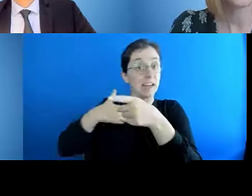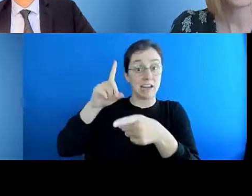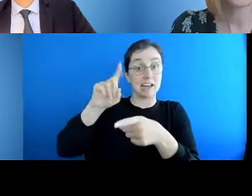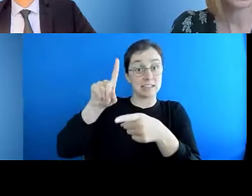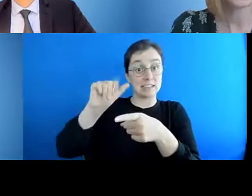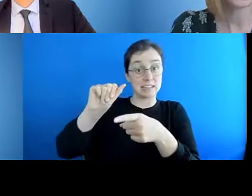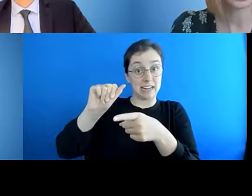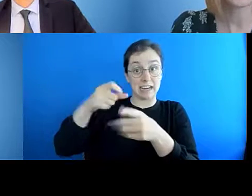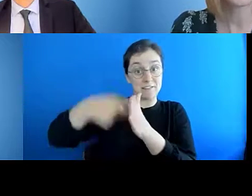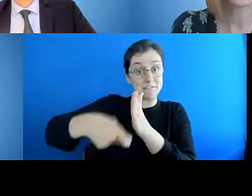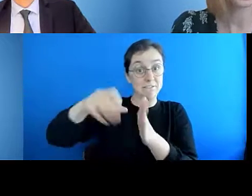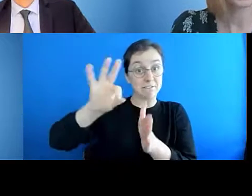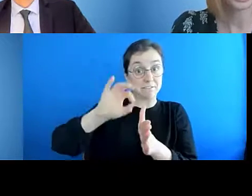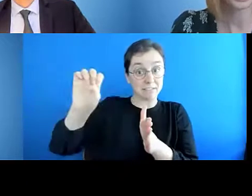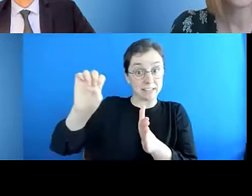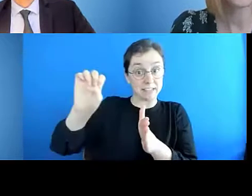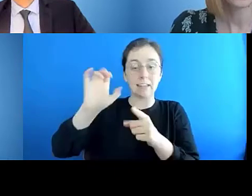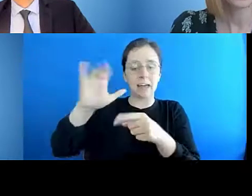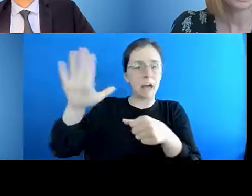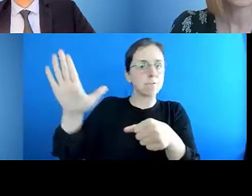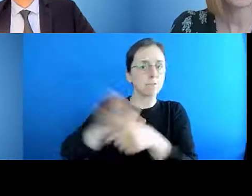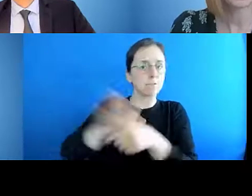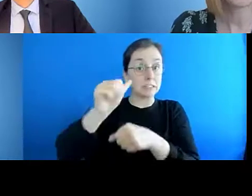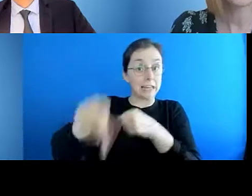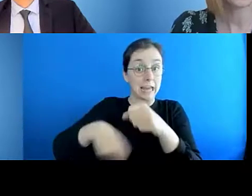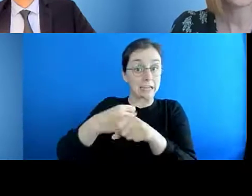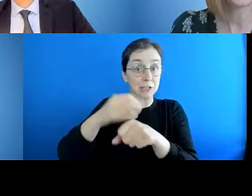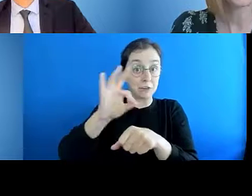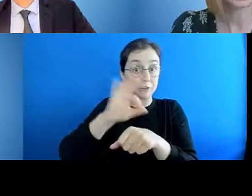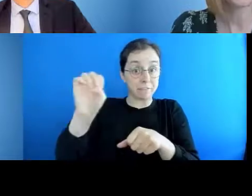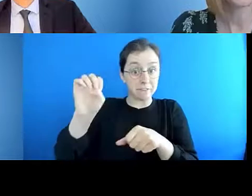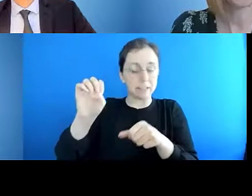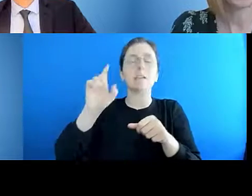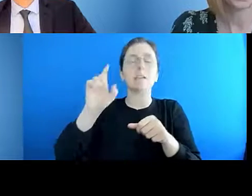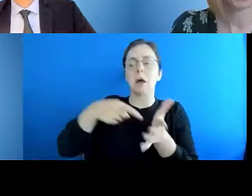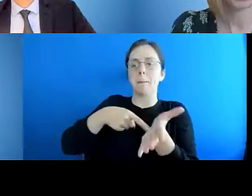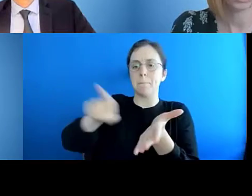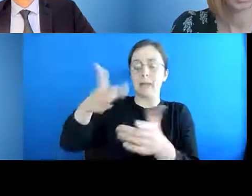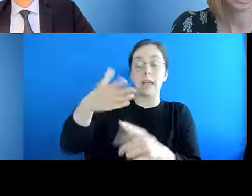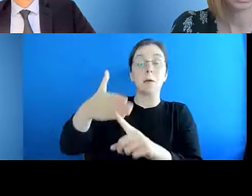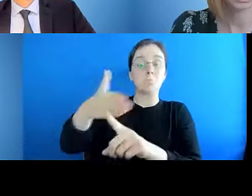the cost for that entire 10-year period must be paid prior to the end of the period of performance,